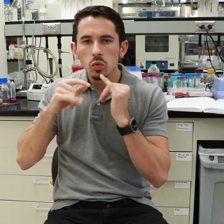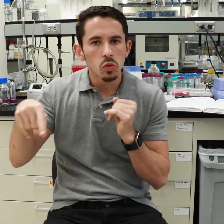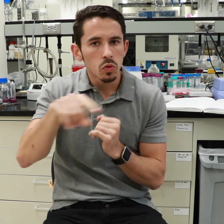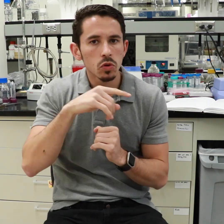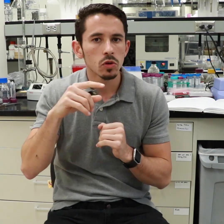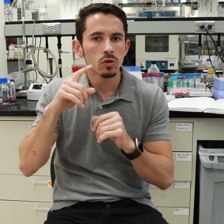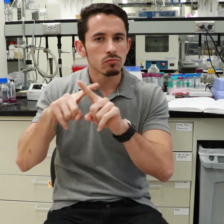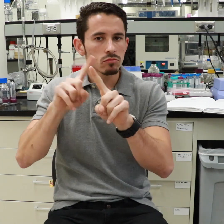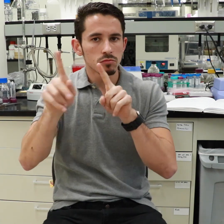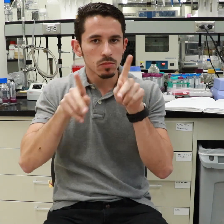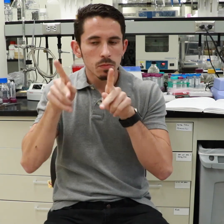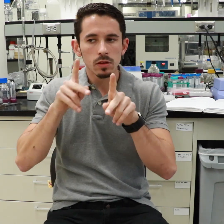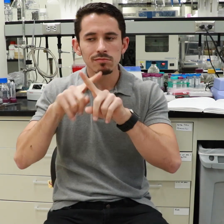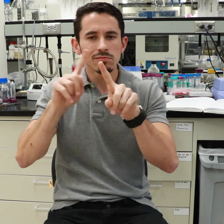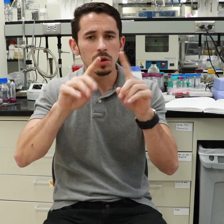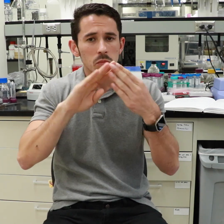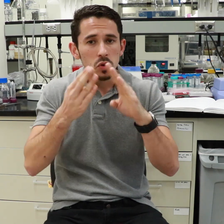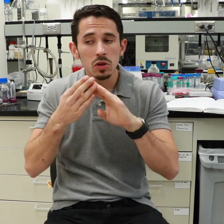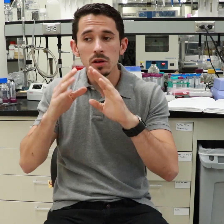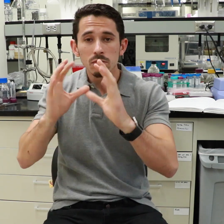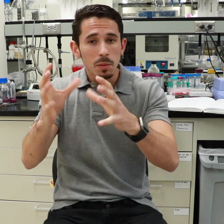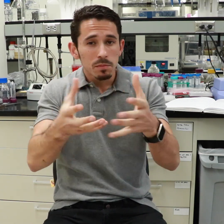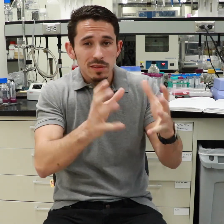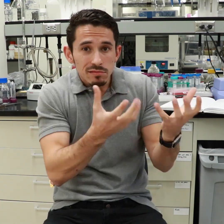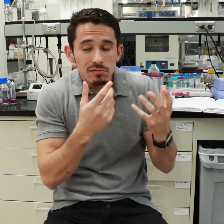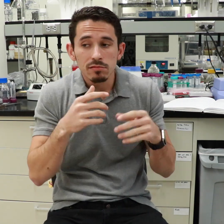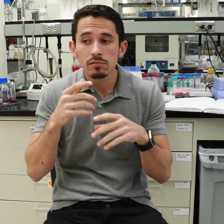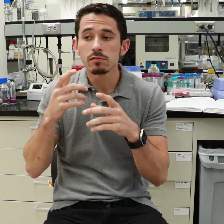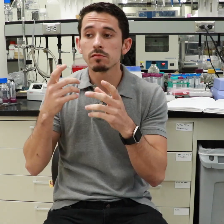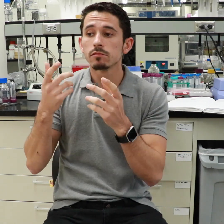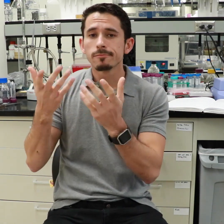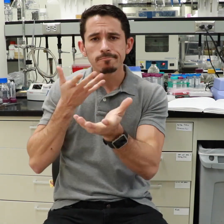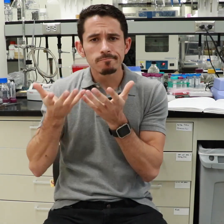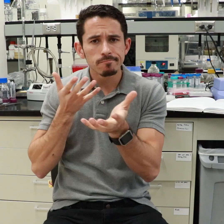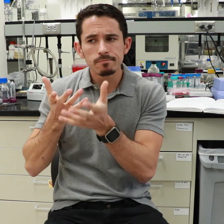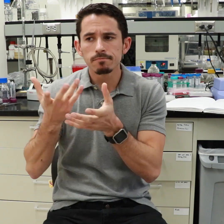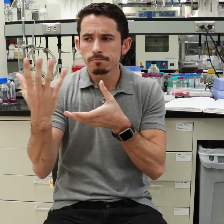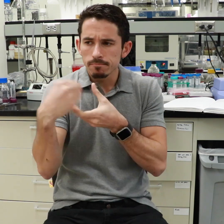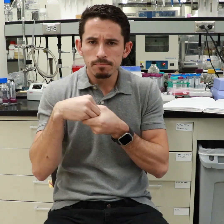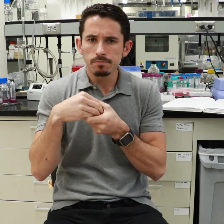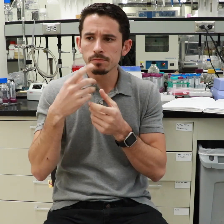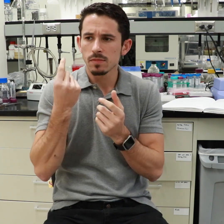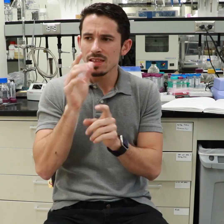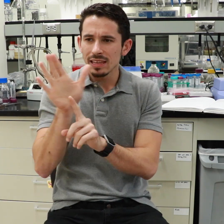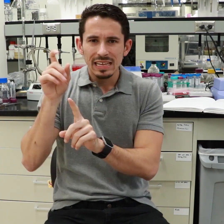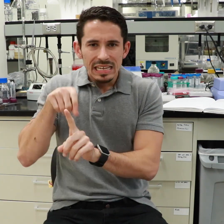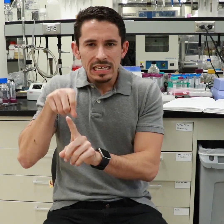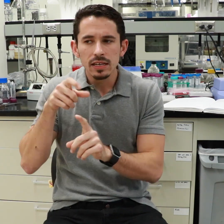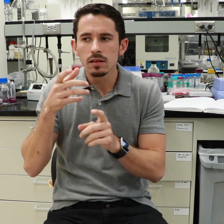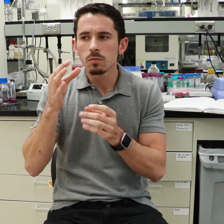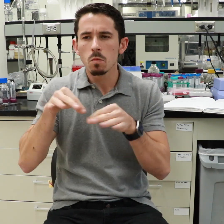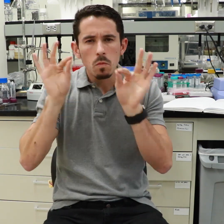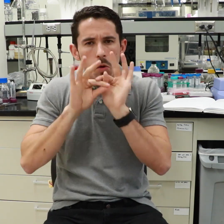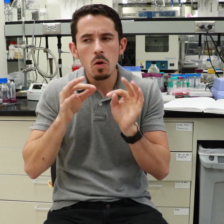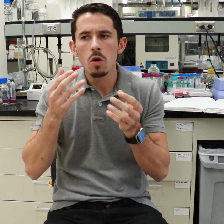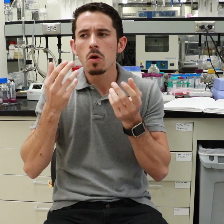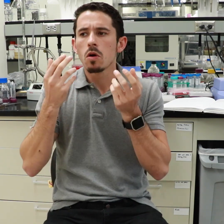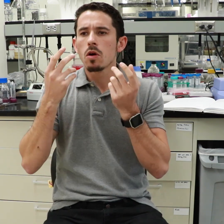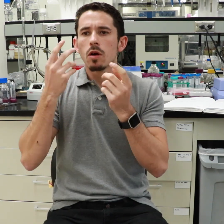various people in different communities or groups to learn what they need and what is important to them.